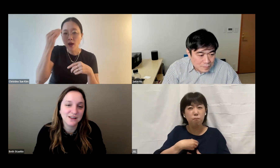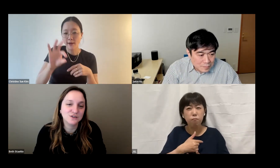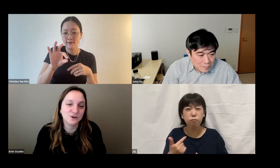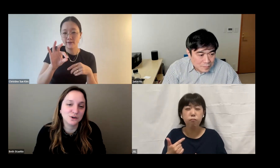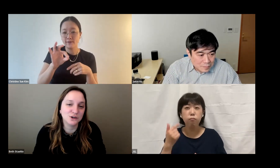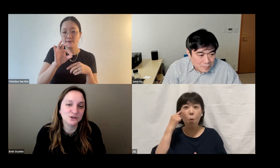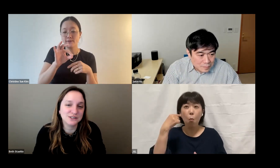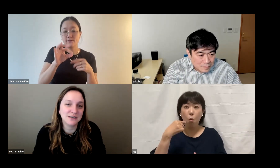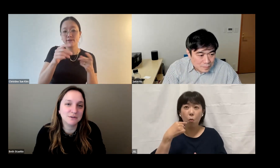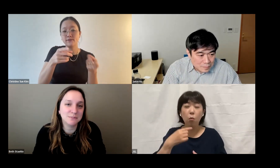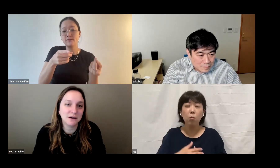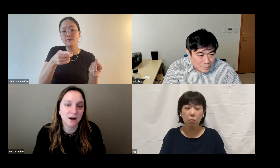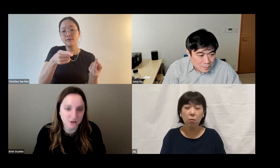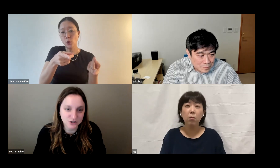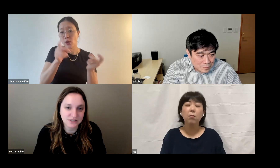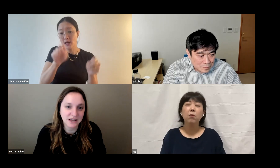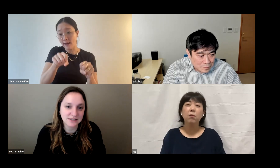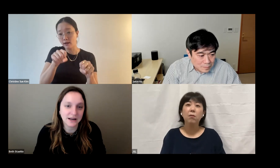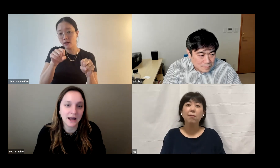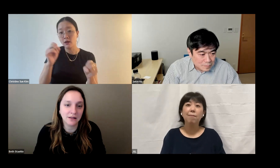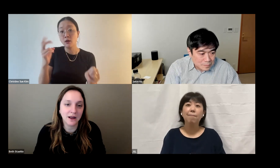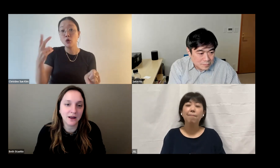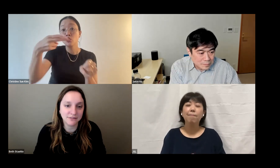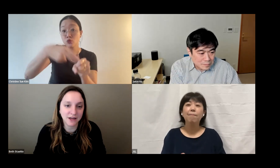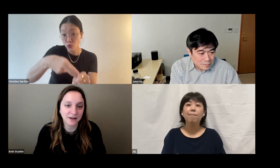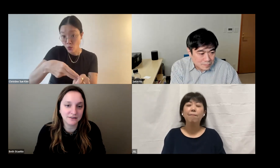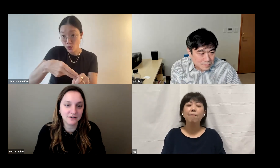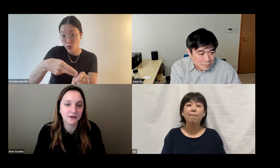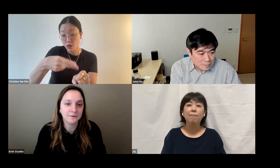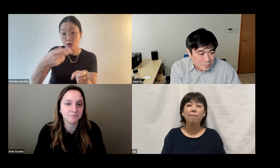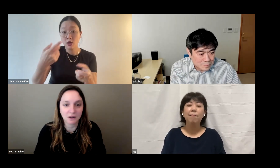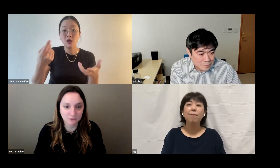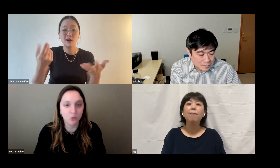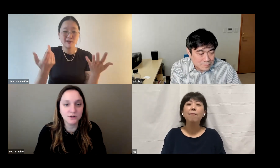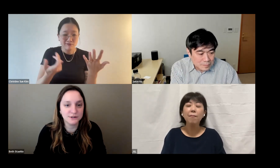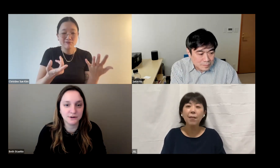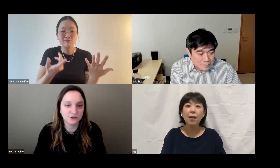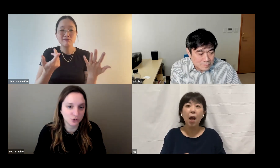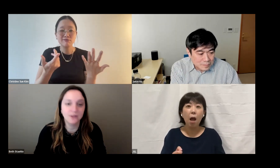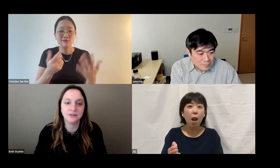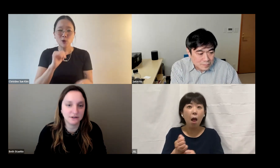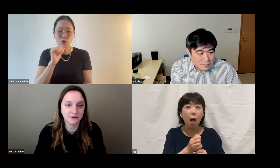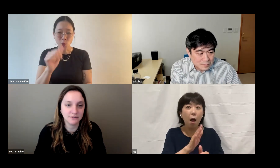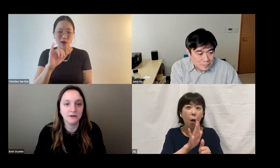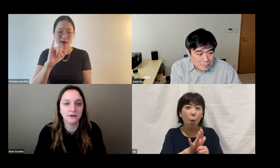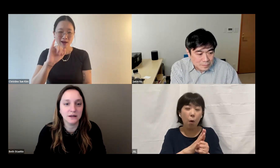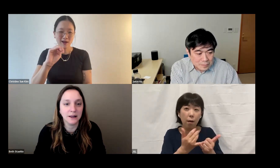So you just have to be conscious as an ally of that. Of course you can join the deaf community,